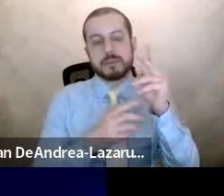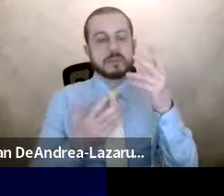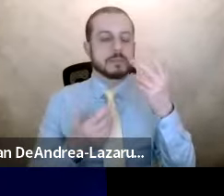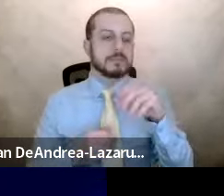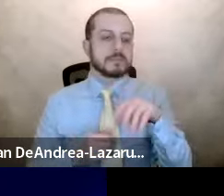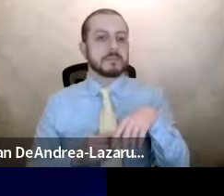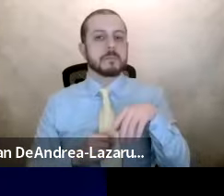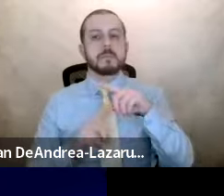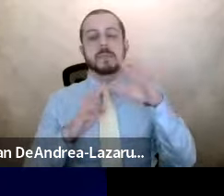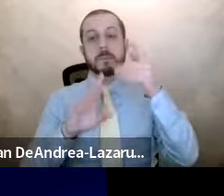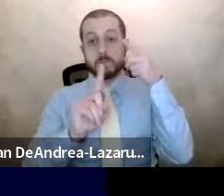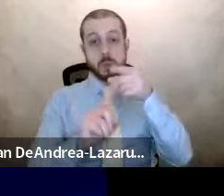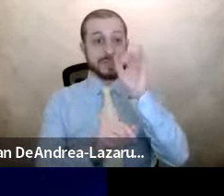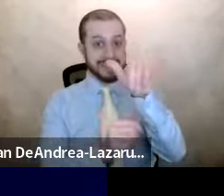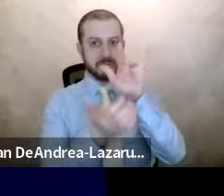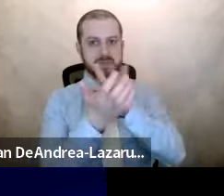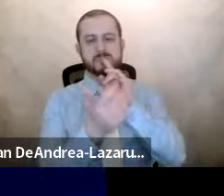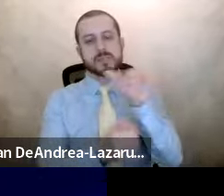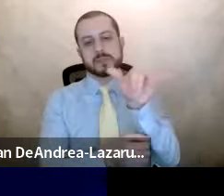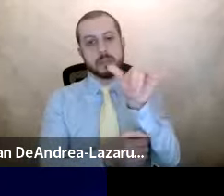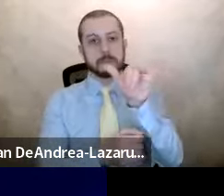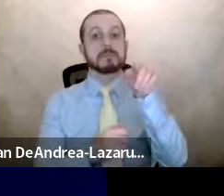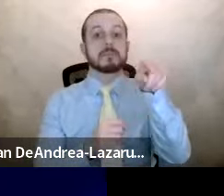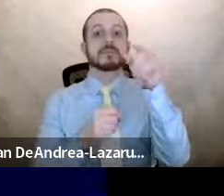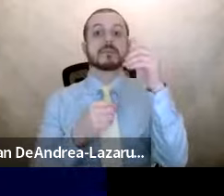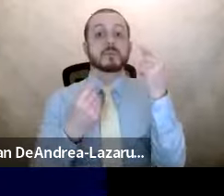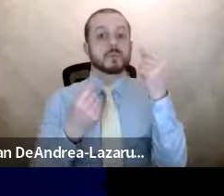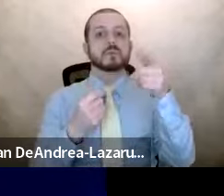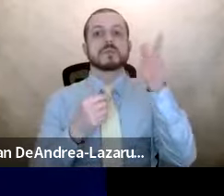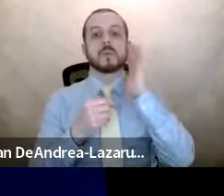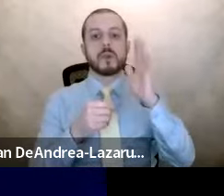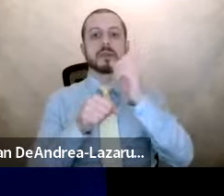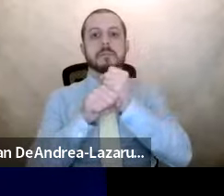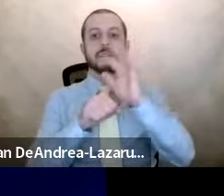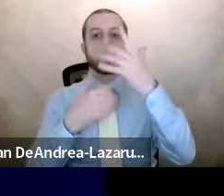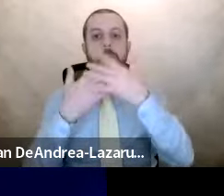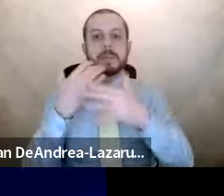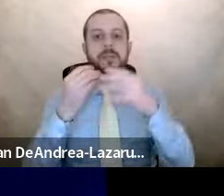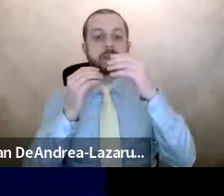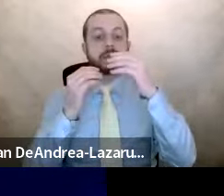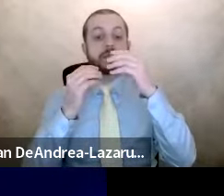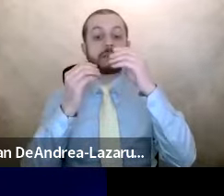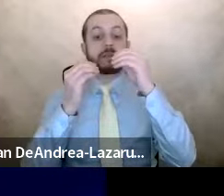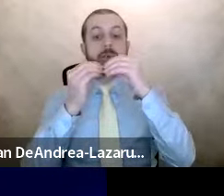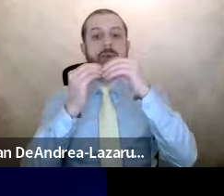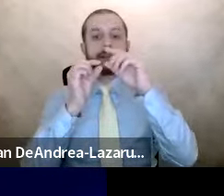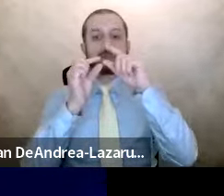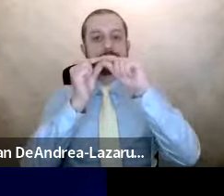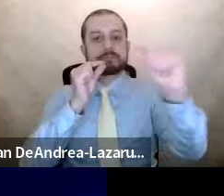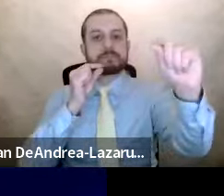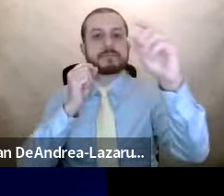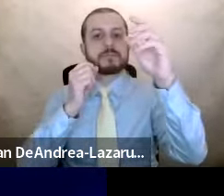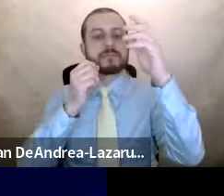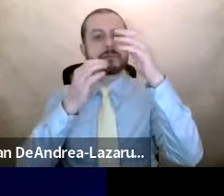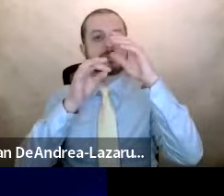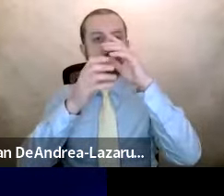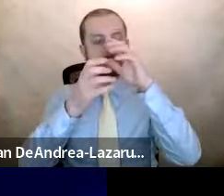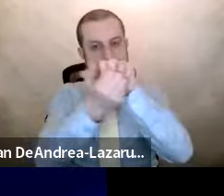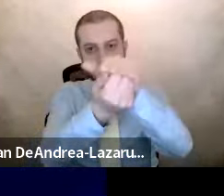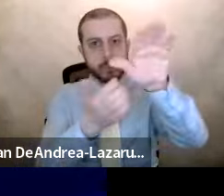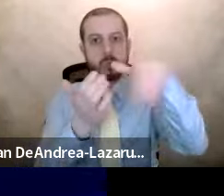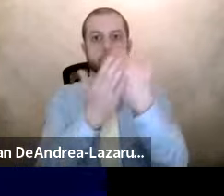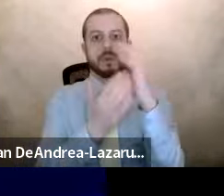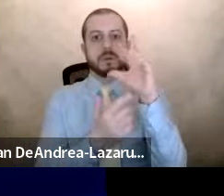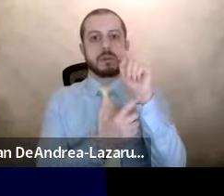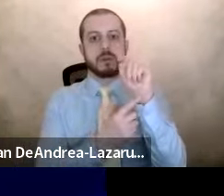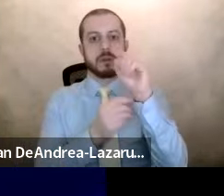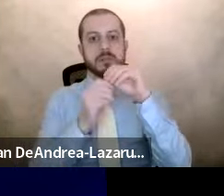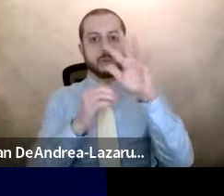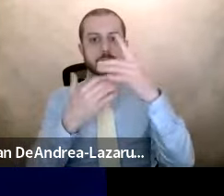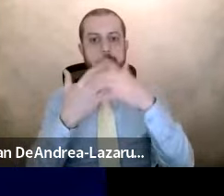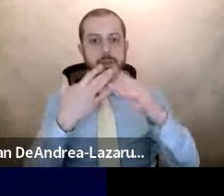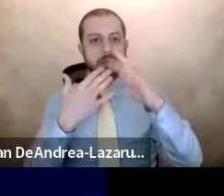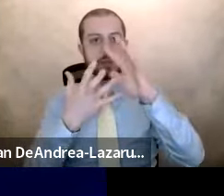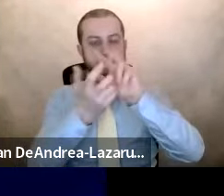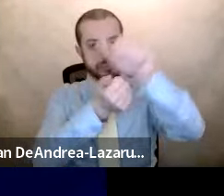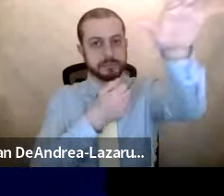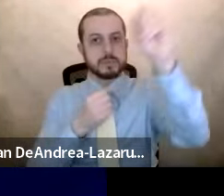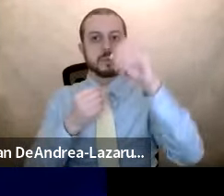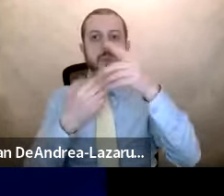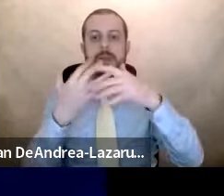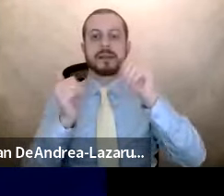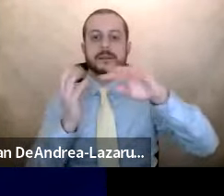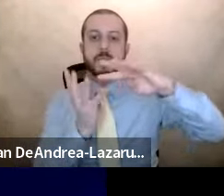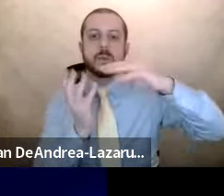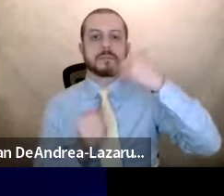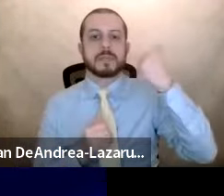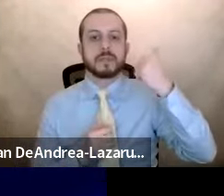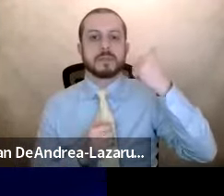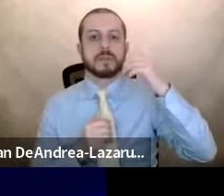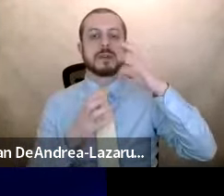Next, we'll talk about treatment. For ischemic strokes, I just mentioned the clot-busting medication. It's called TPA or TNK. Different hospitals use one or the other. TNK has been found to be a little bit less risky, so a lot more